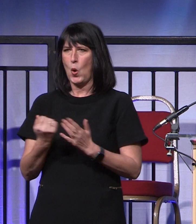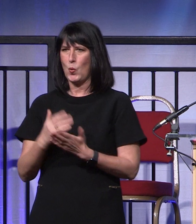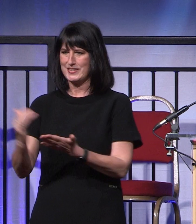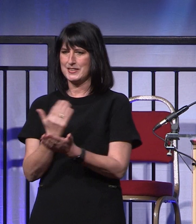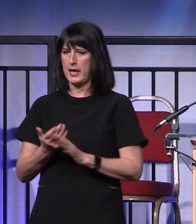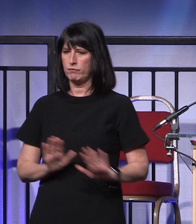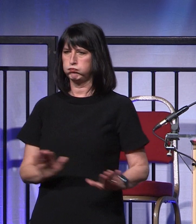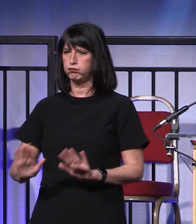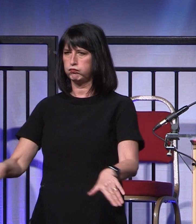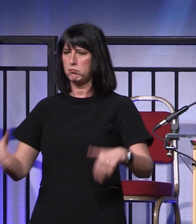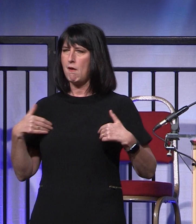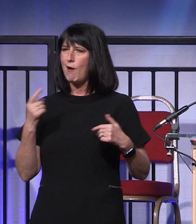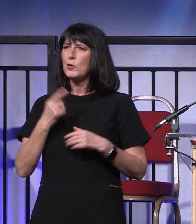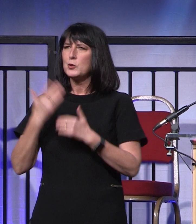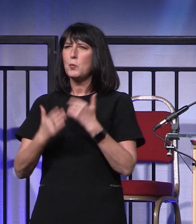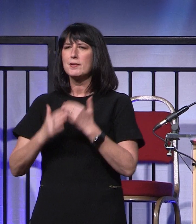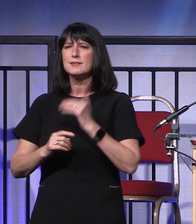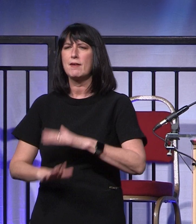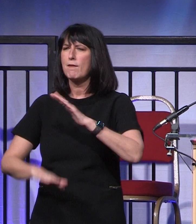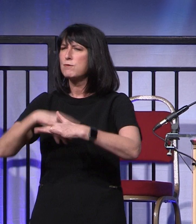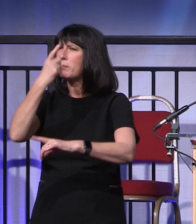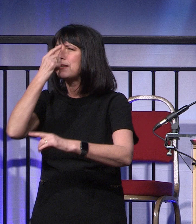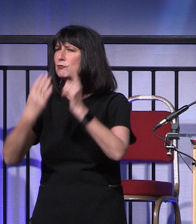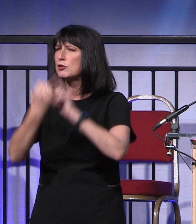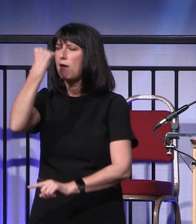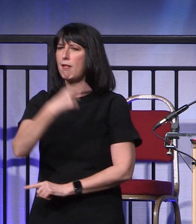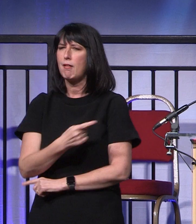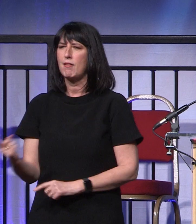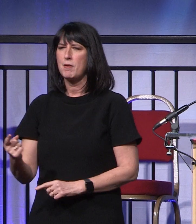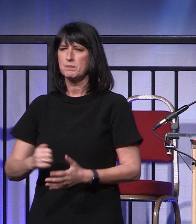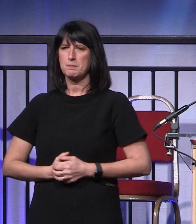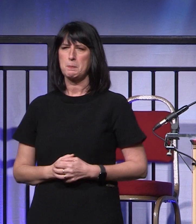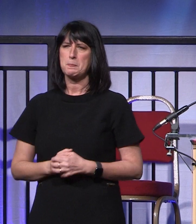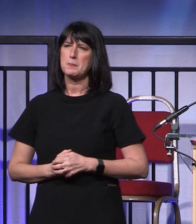potential Michelangelo said that the greater danger for most of us lies not